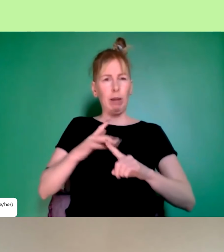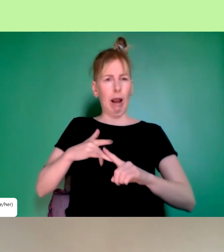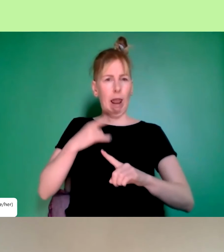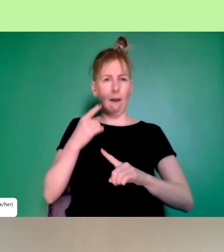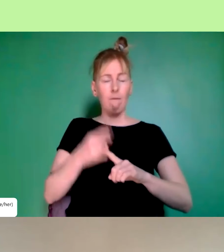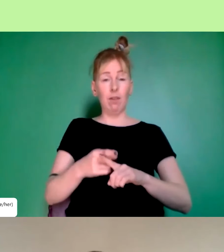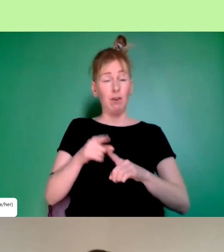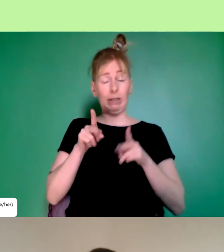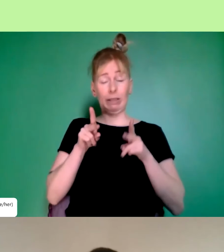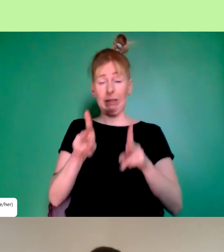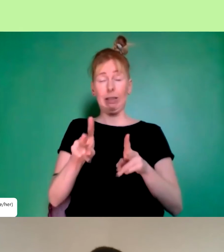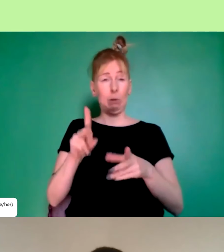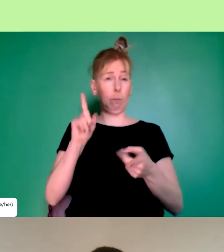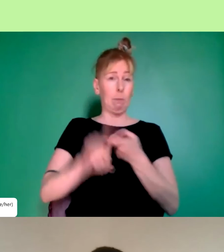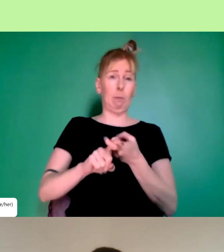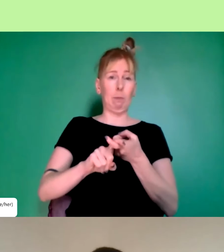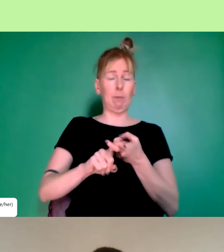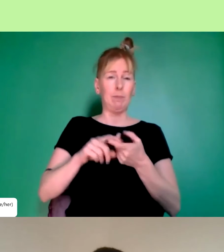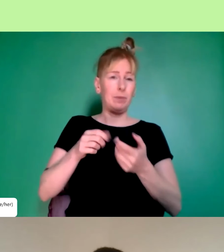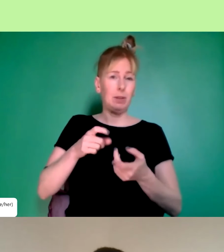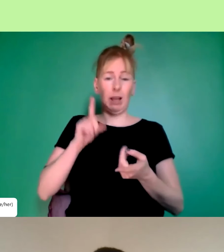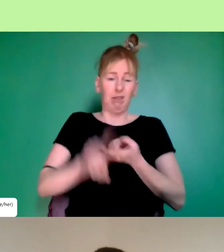of individuals. So yes, it's made up of individuals,